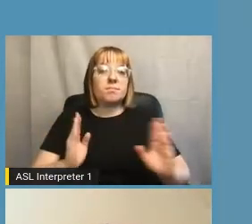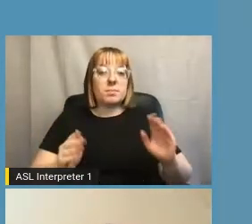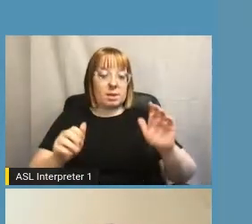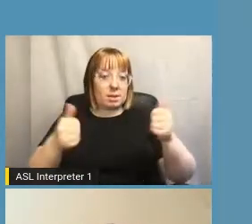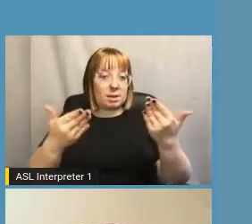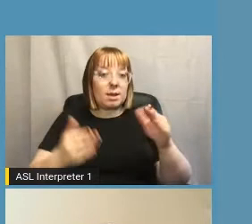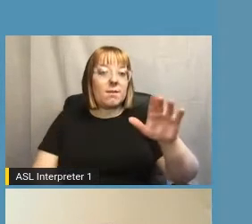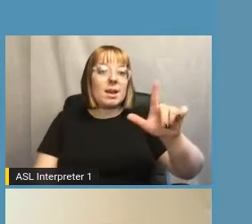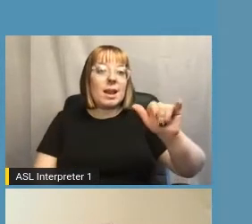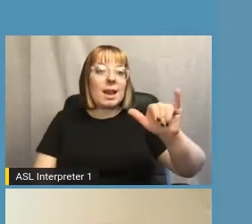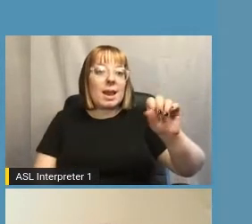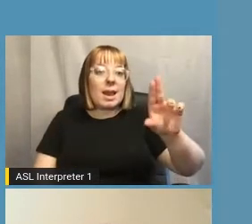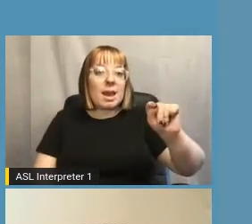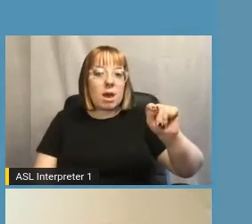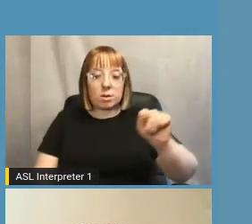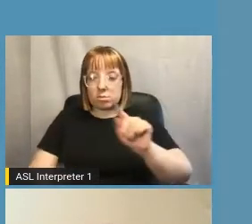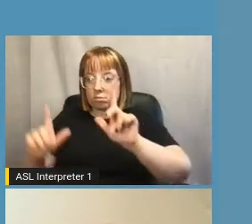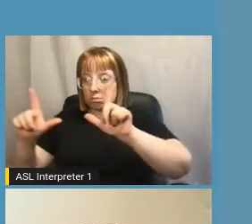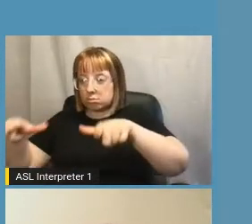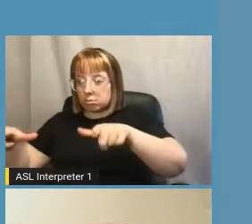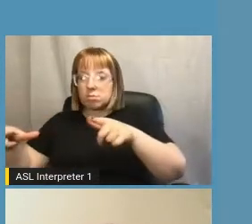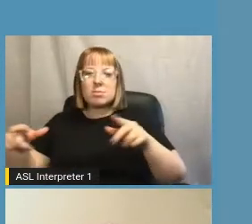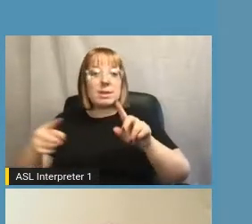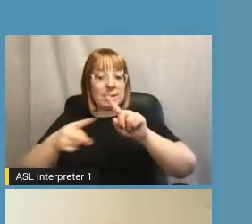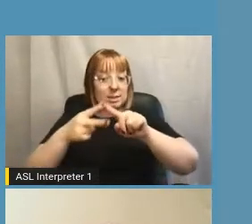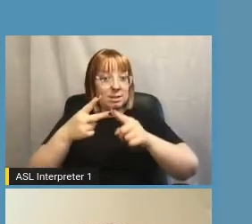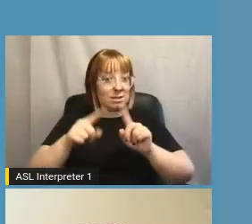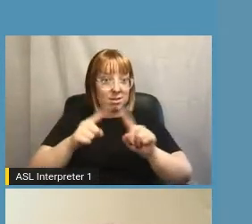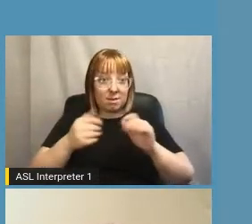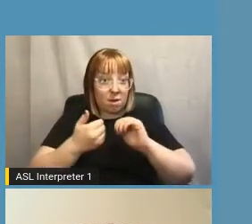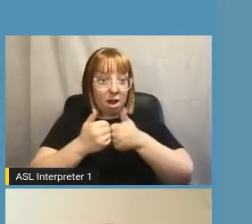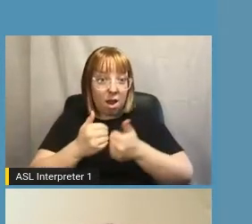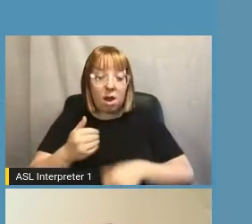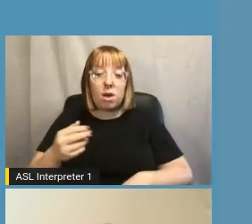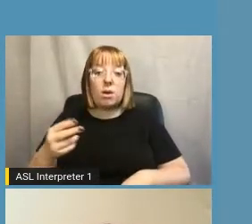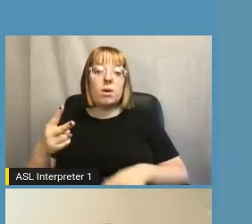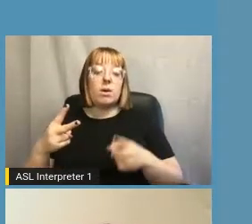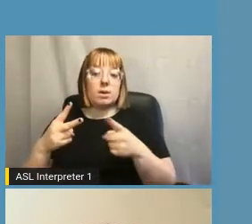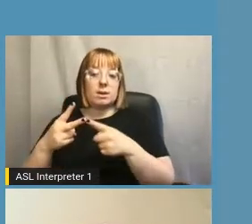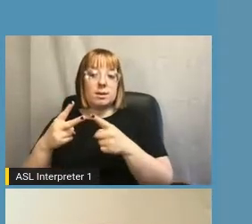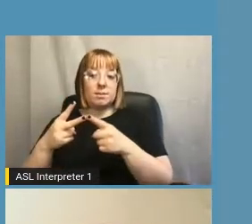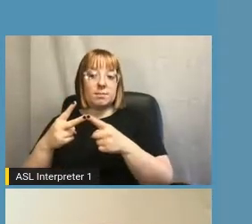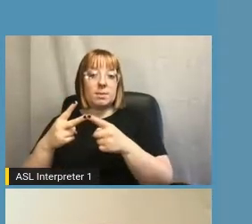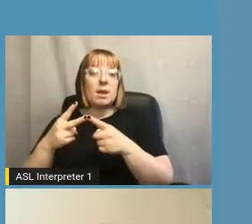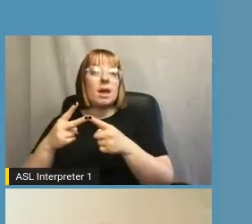difference between the two is that they're giving you a layout or layouts to choose from as opposed